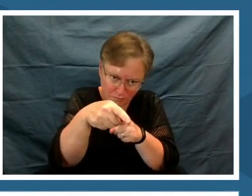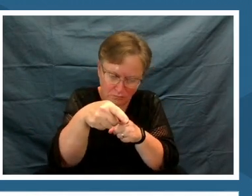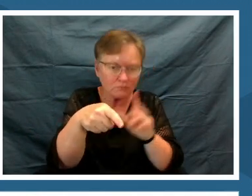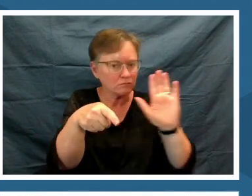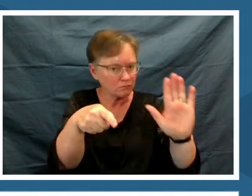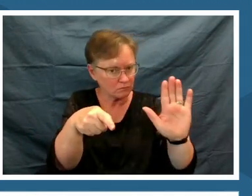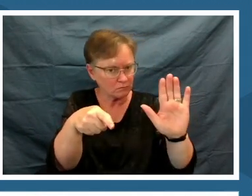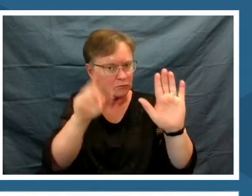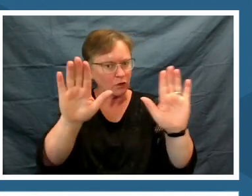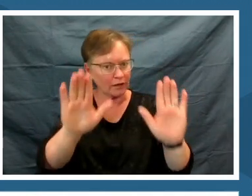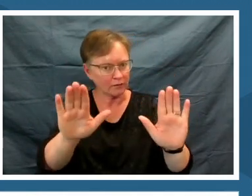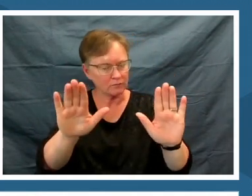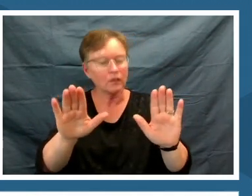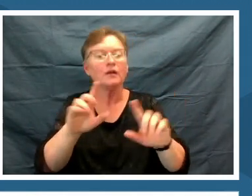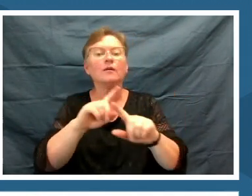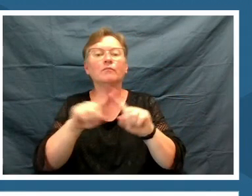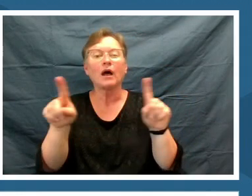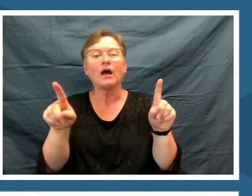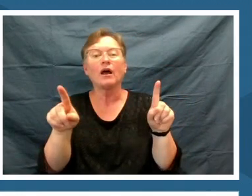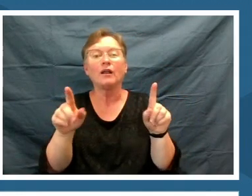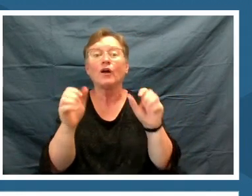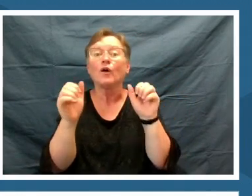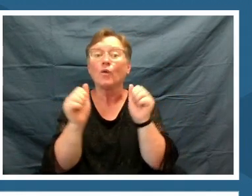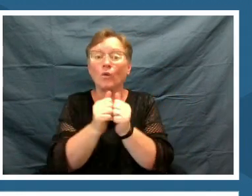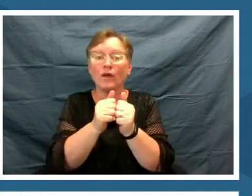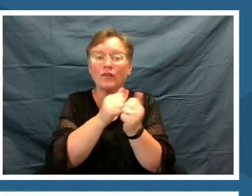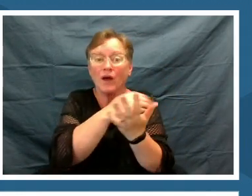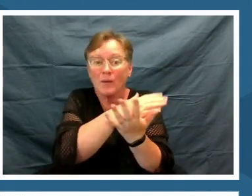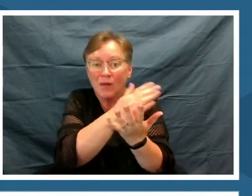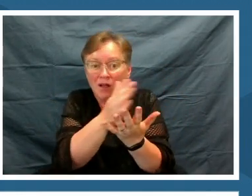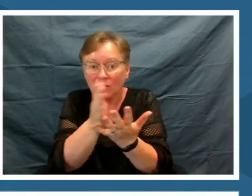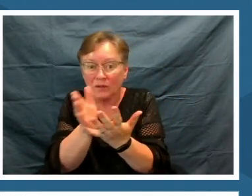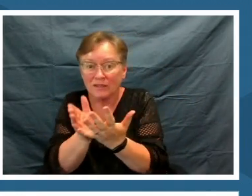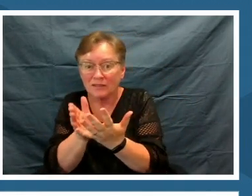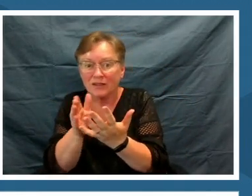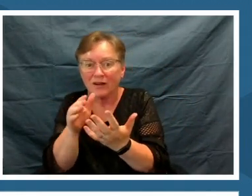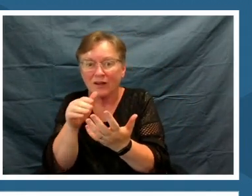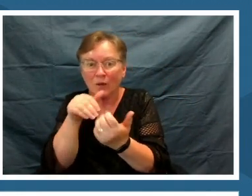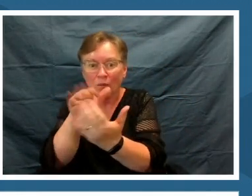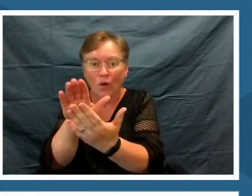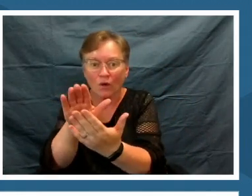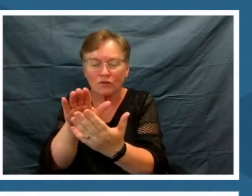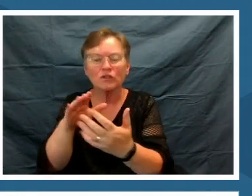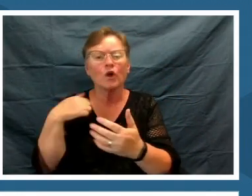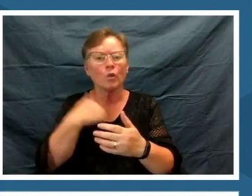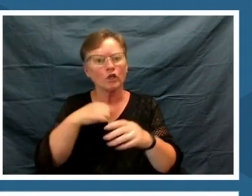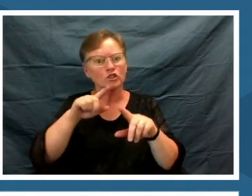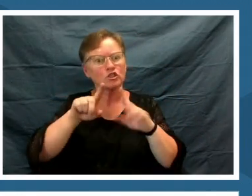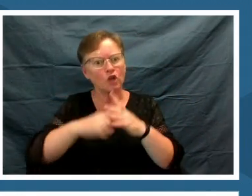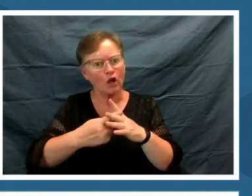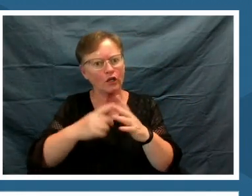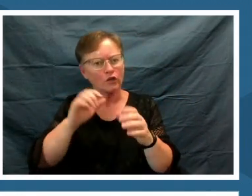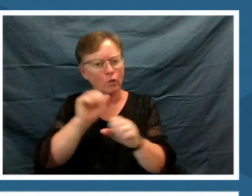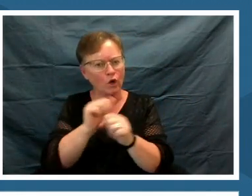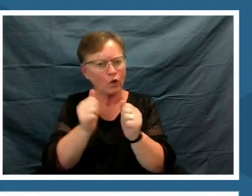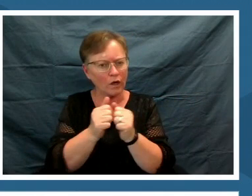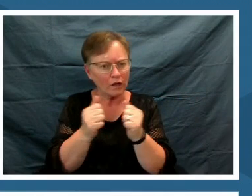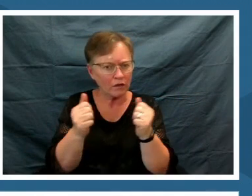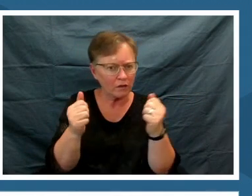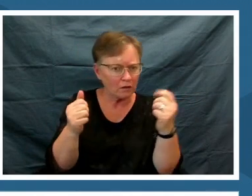maybe with a multi-disciplinary approach are starting to work with other teachers